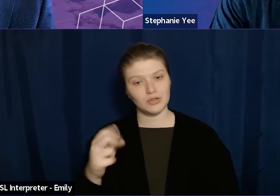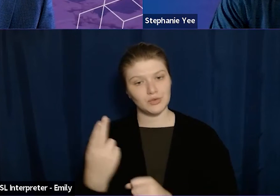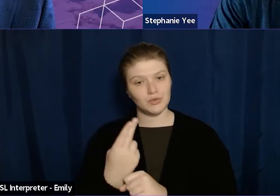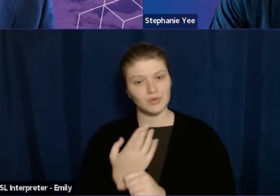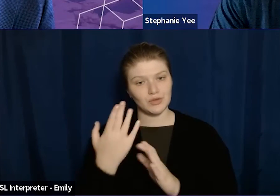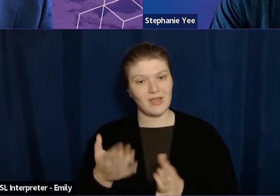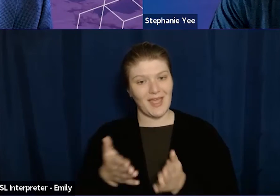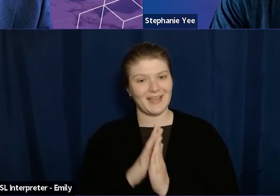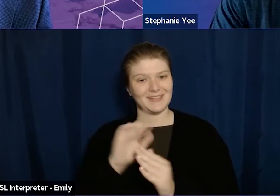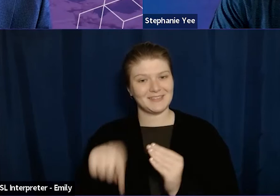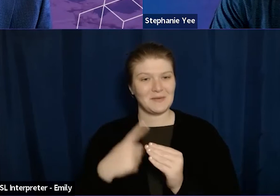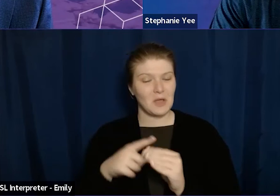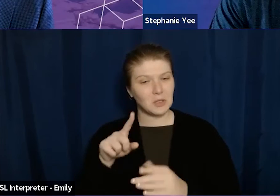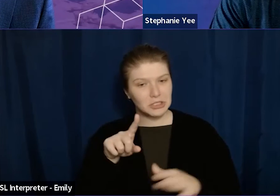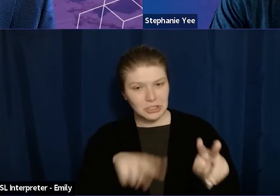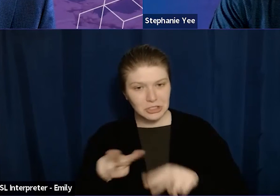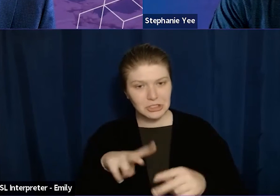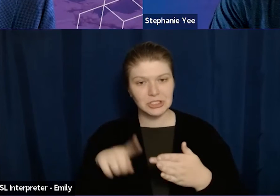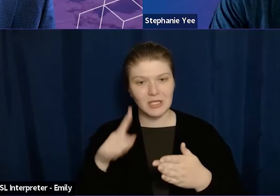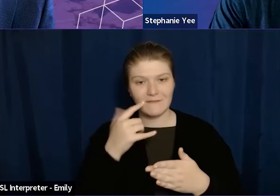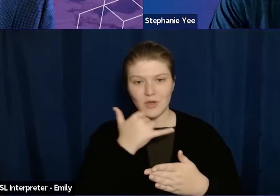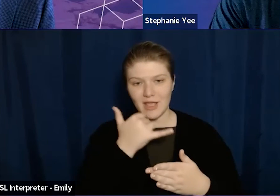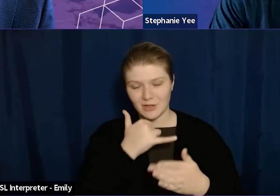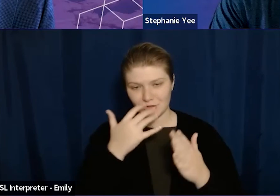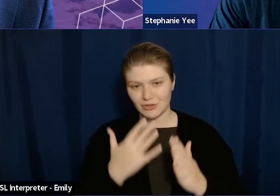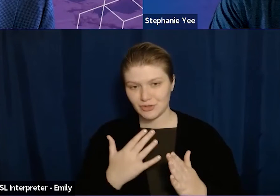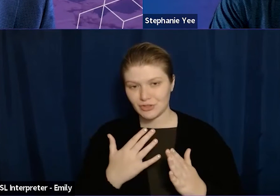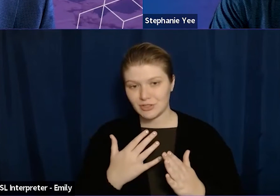I'm a grants manager responsible for completing forms in Research.gov.